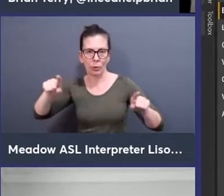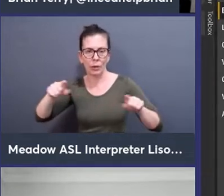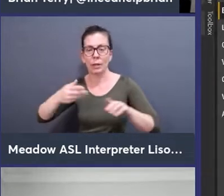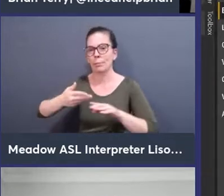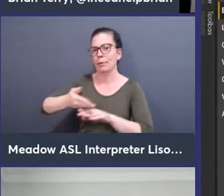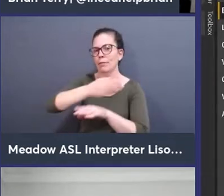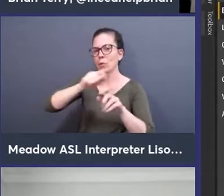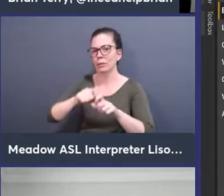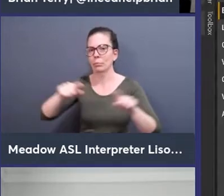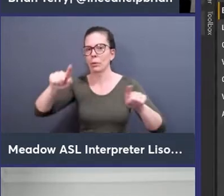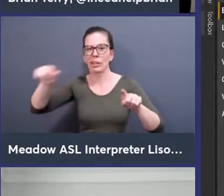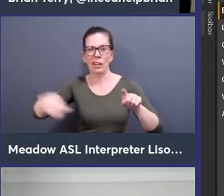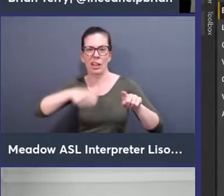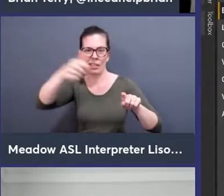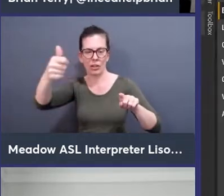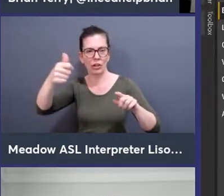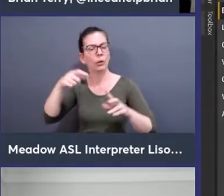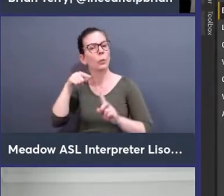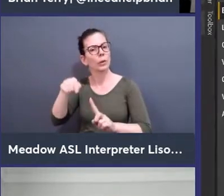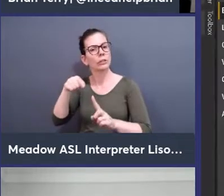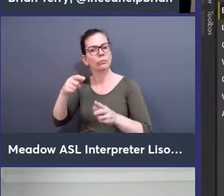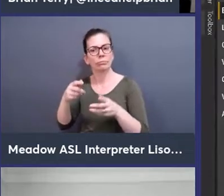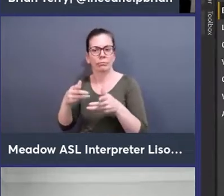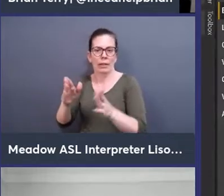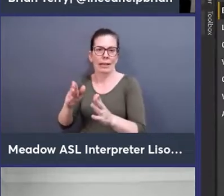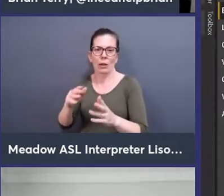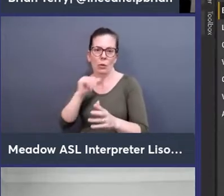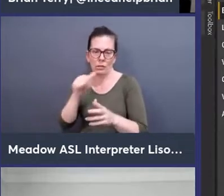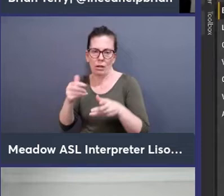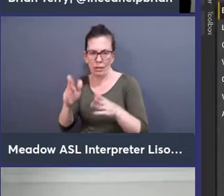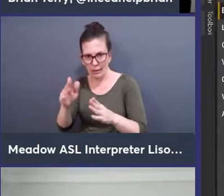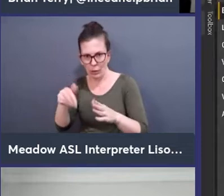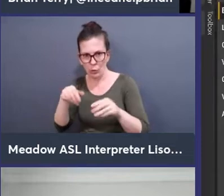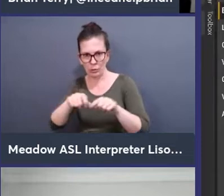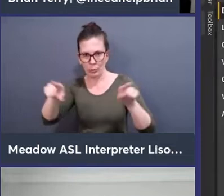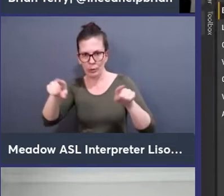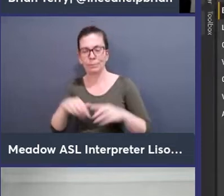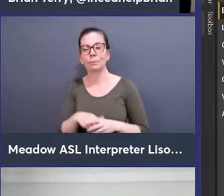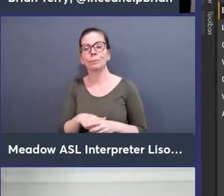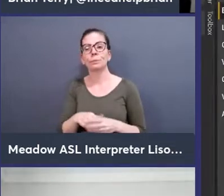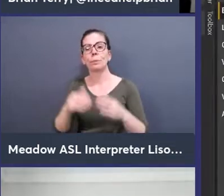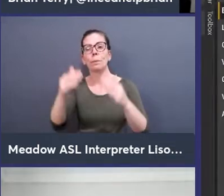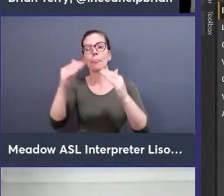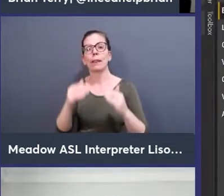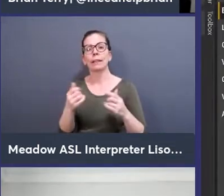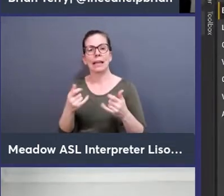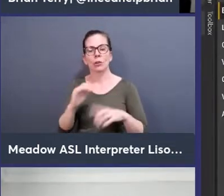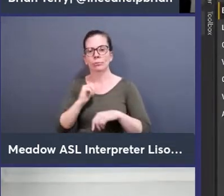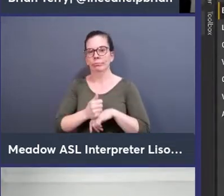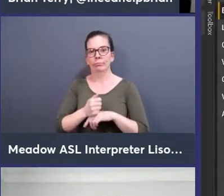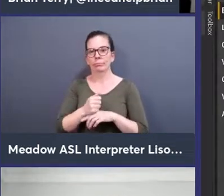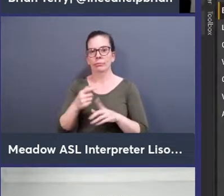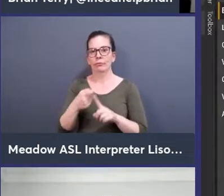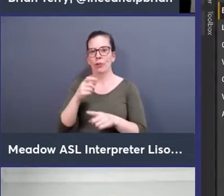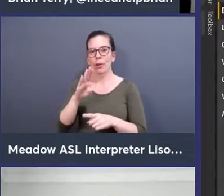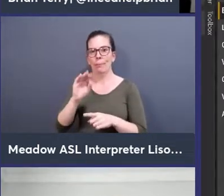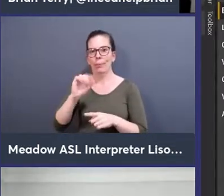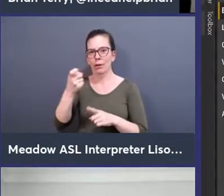any of the other ones, which you'll learn as you deploy. Out of the box, we support email and password